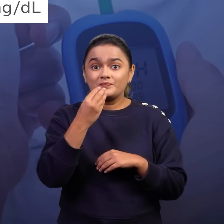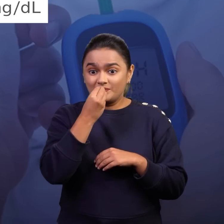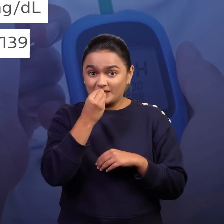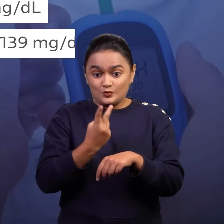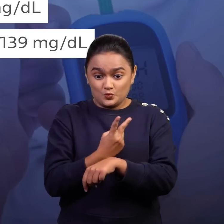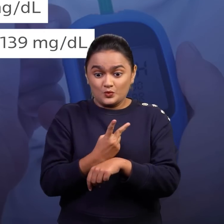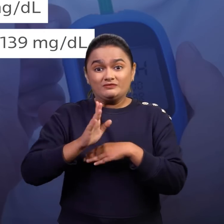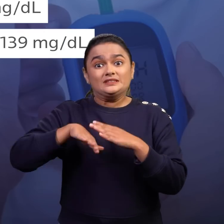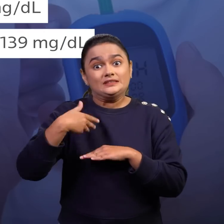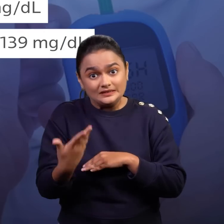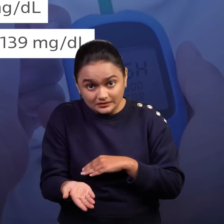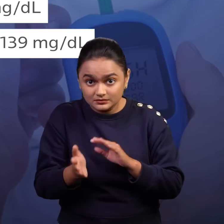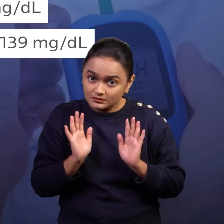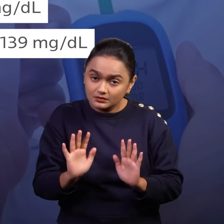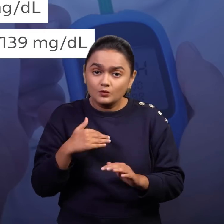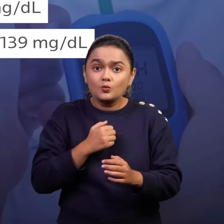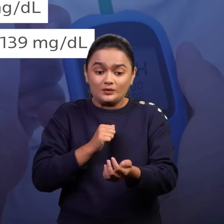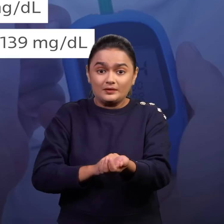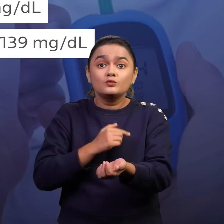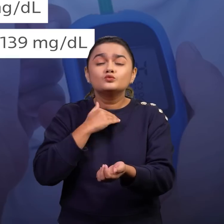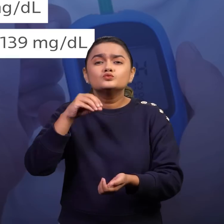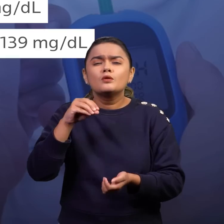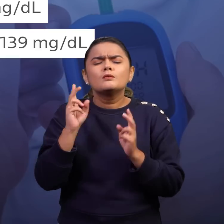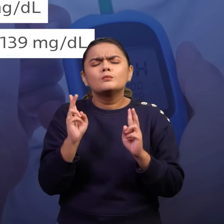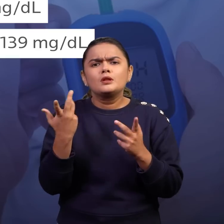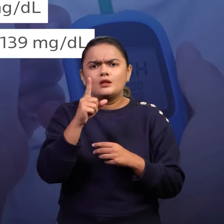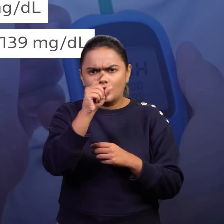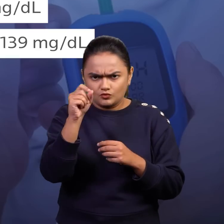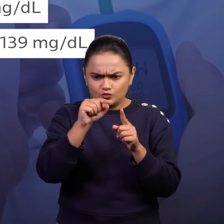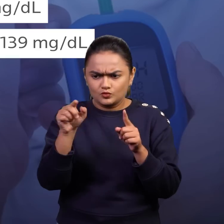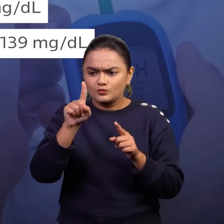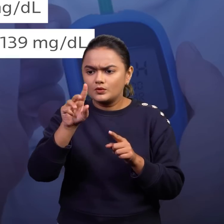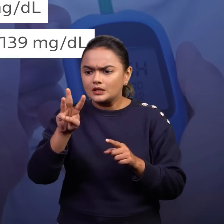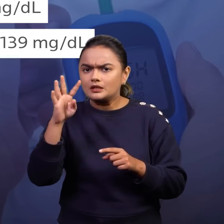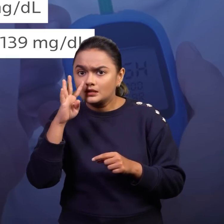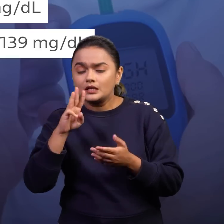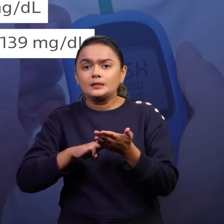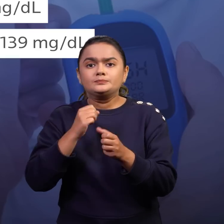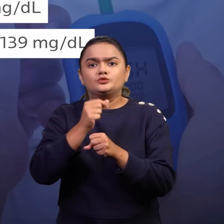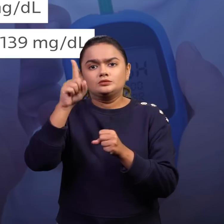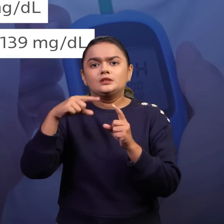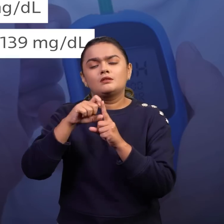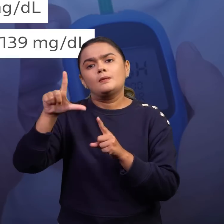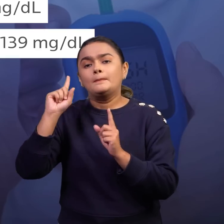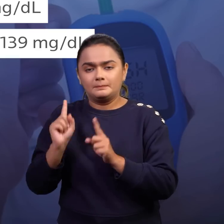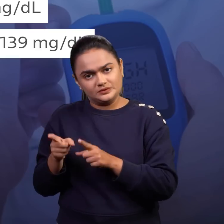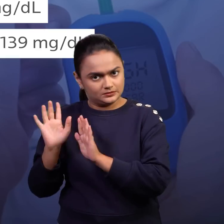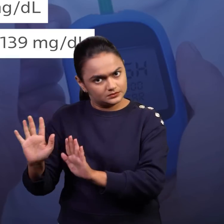2 hours after eating, our blood sugar level should be between 100 and 139 mg/dL.